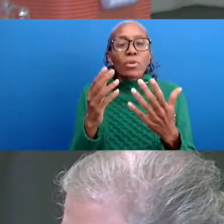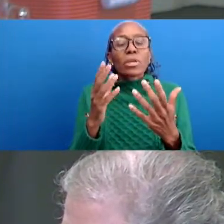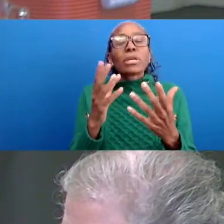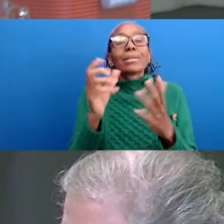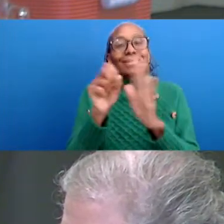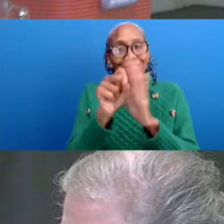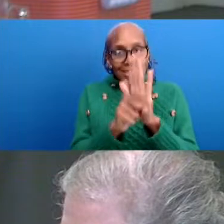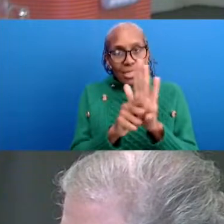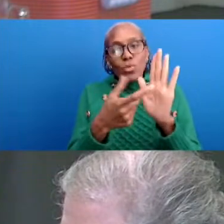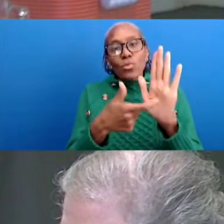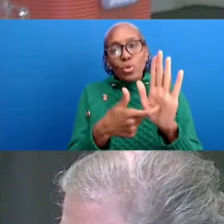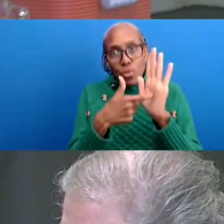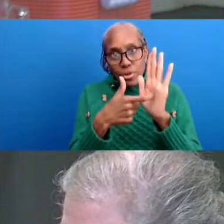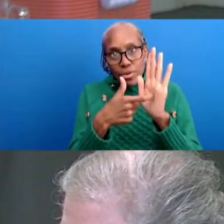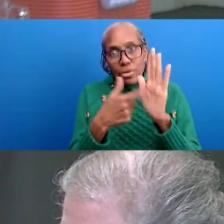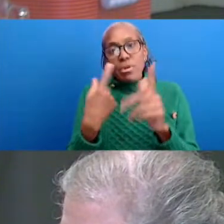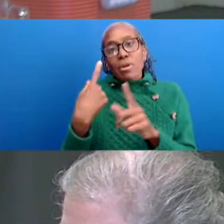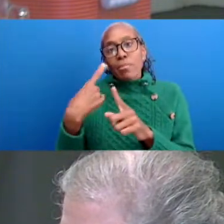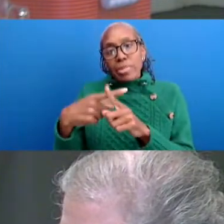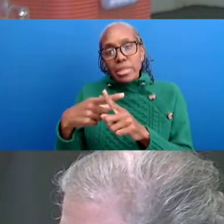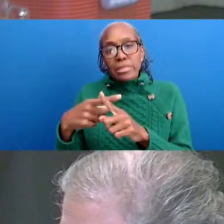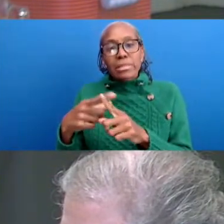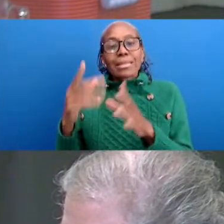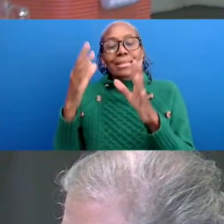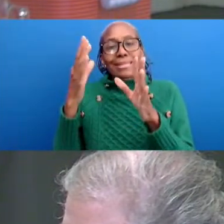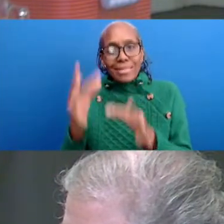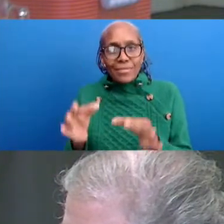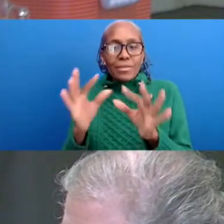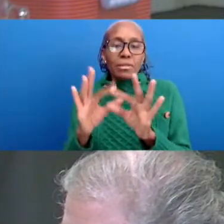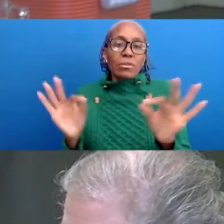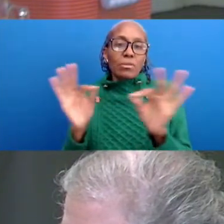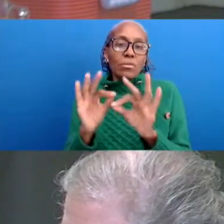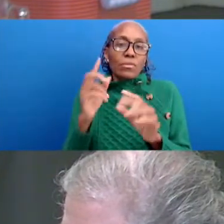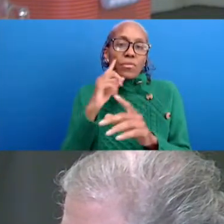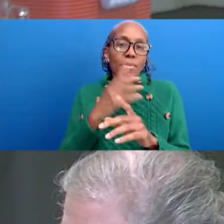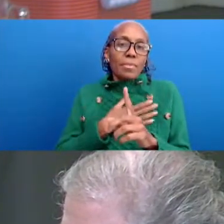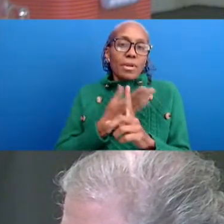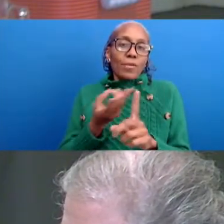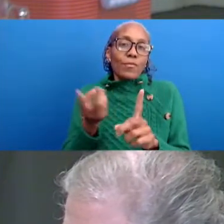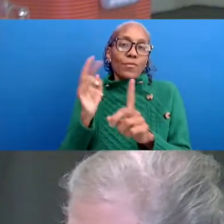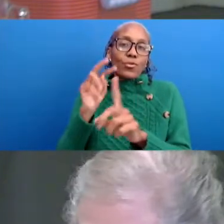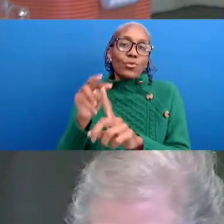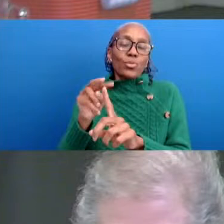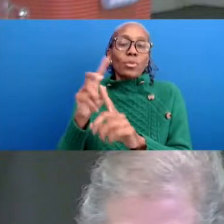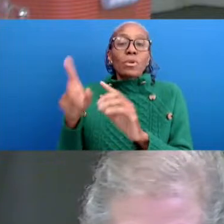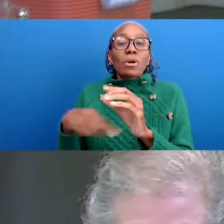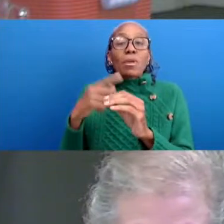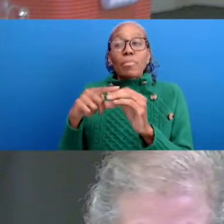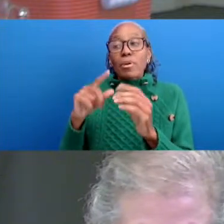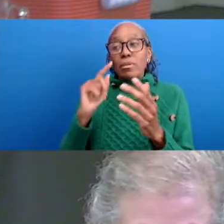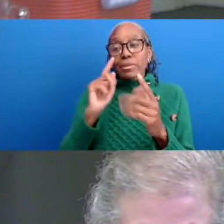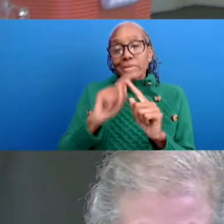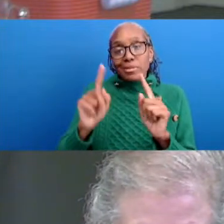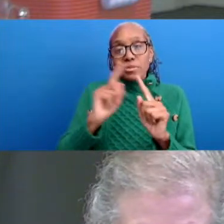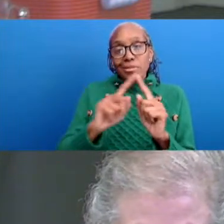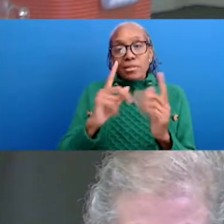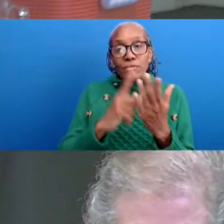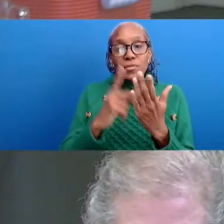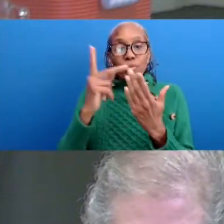QUICKLY ALTHOUGH IT'S A STATE REQUIREMENT, IT IS SOMETHING